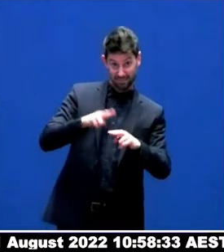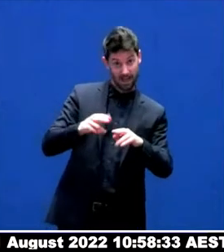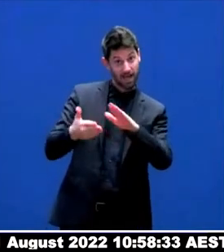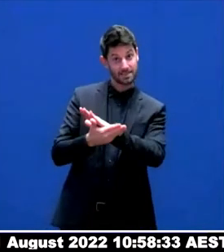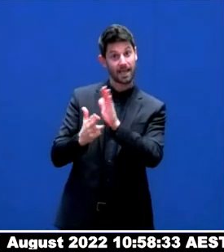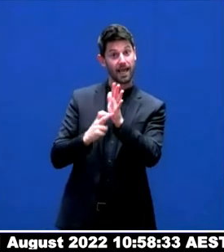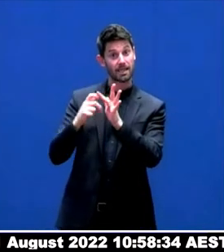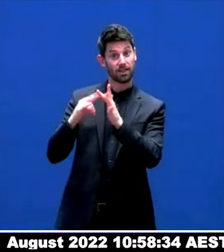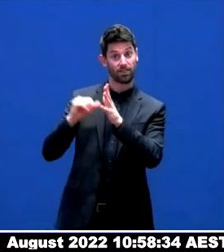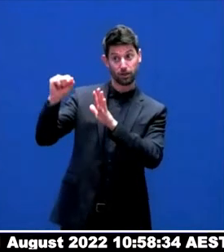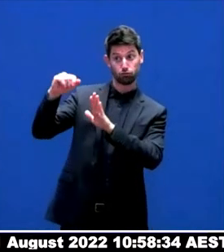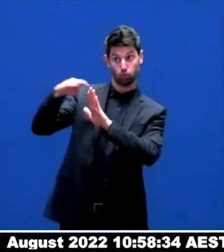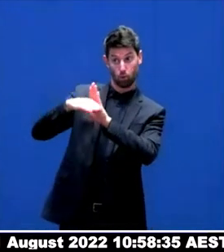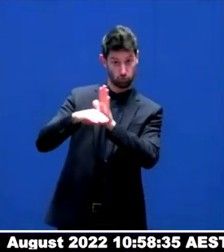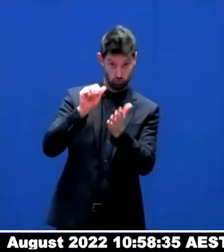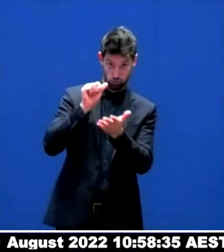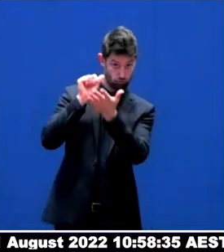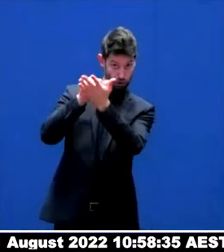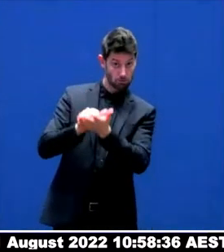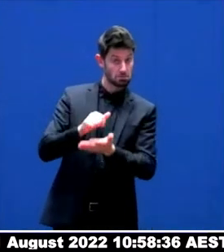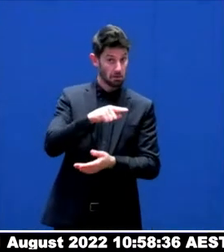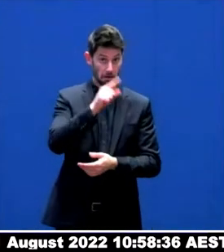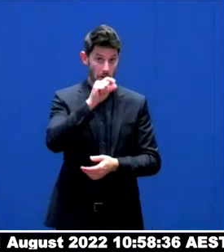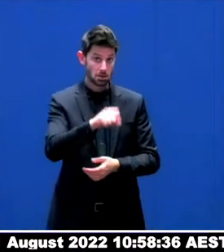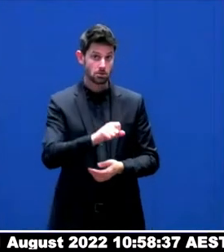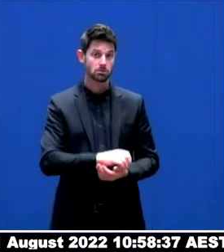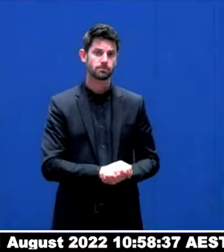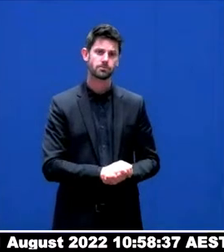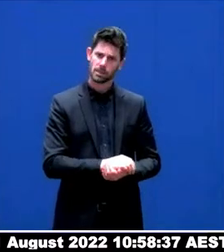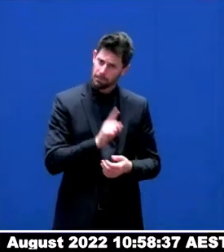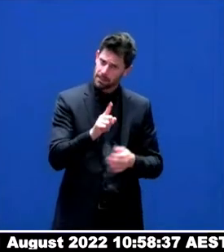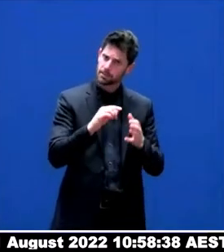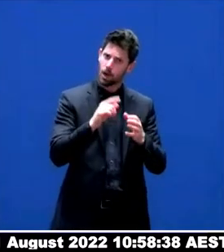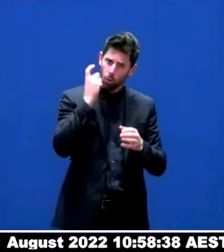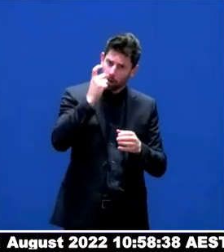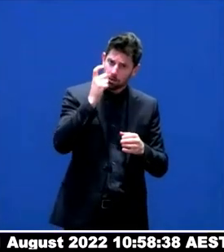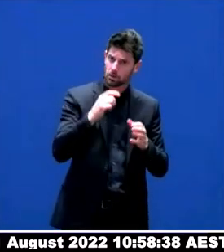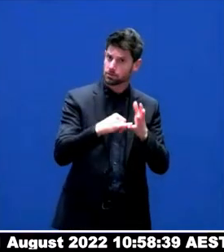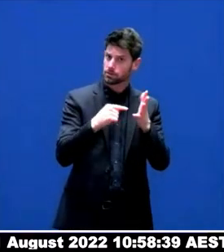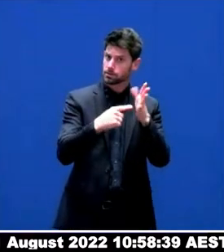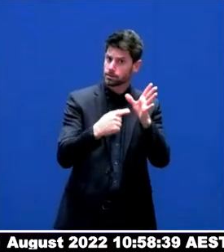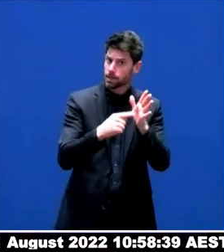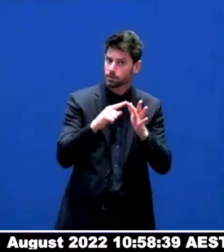Is there any role for the states and territories in relation to meeting the